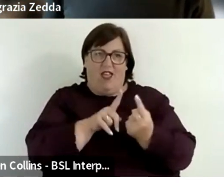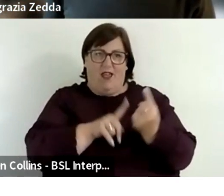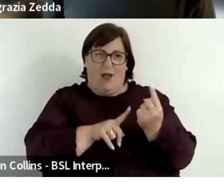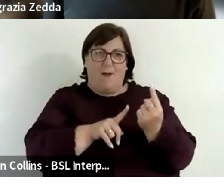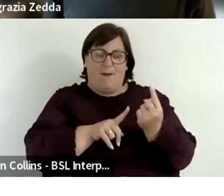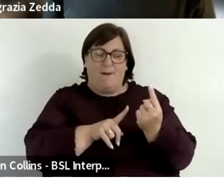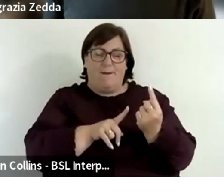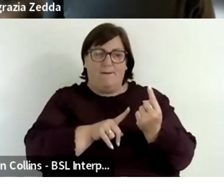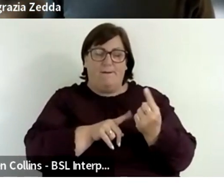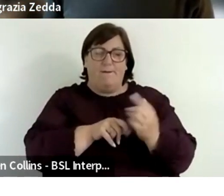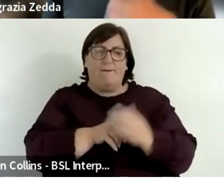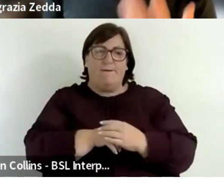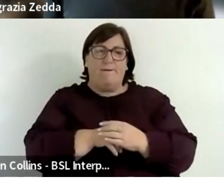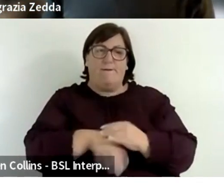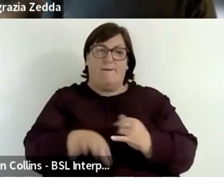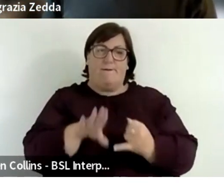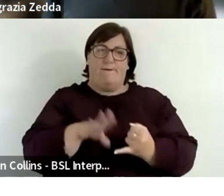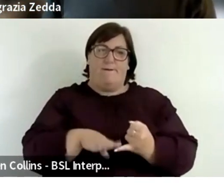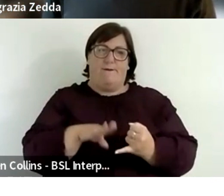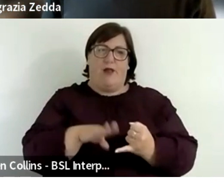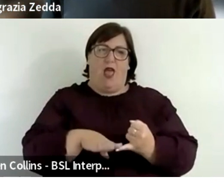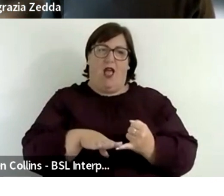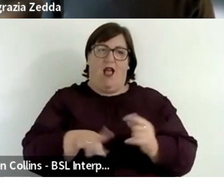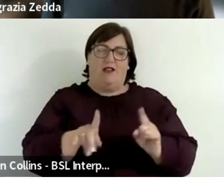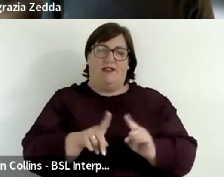Then finally we have an accreditation programme